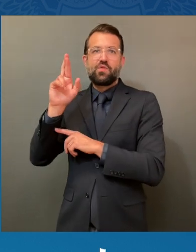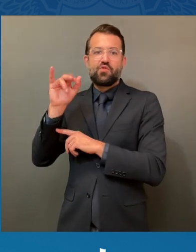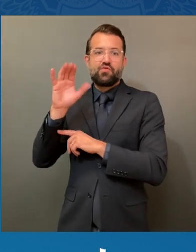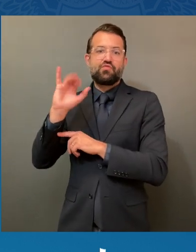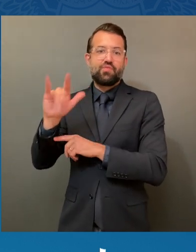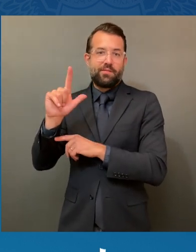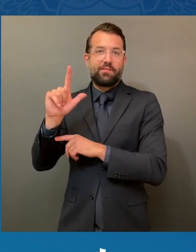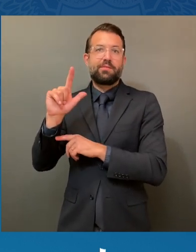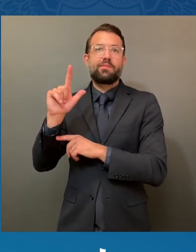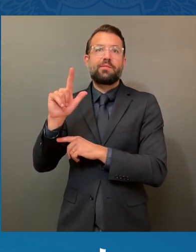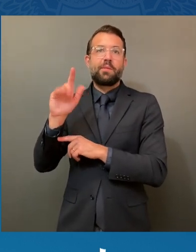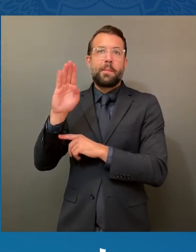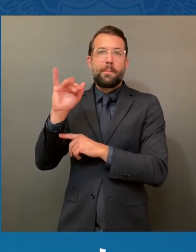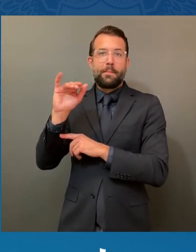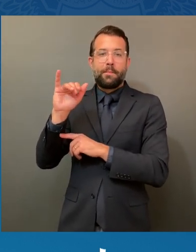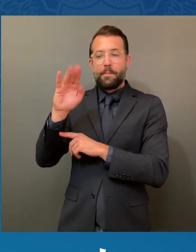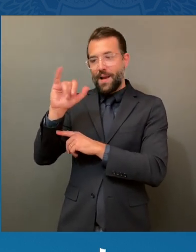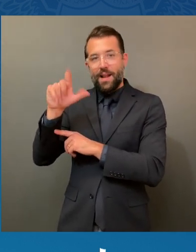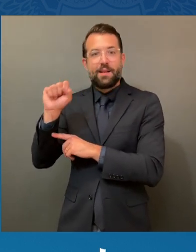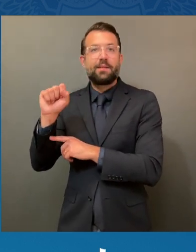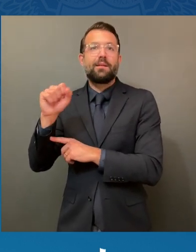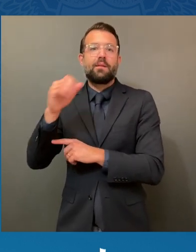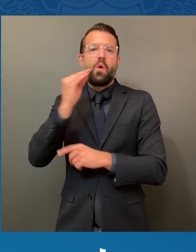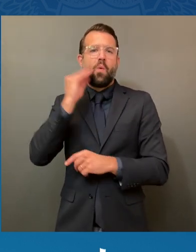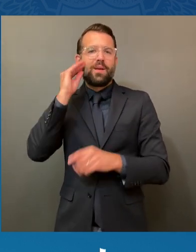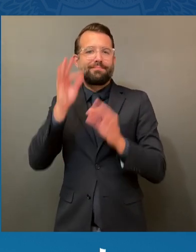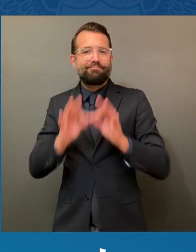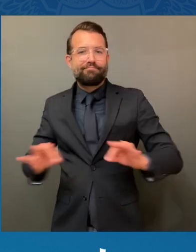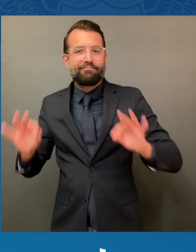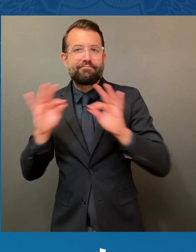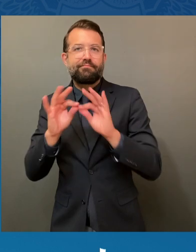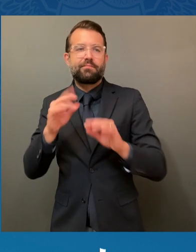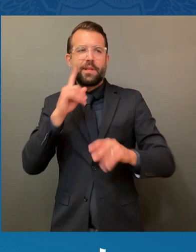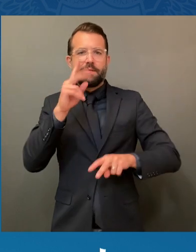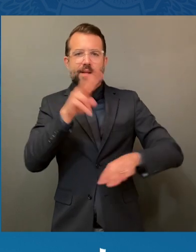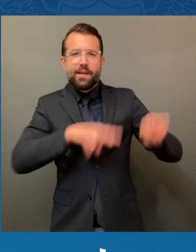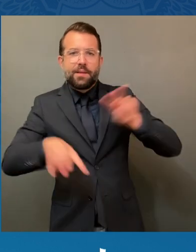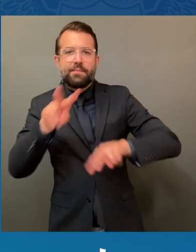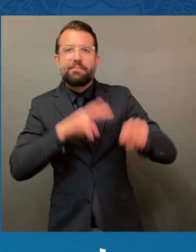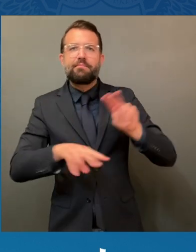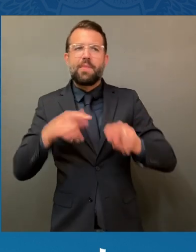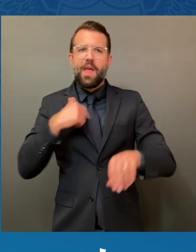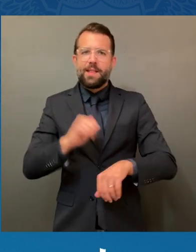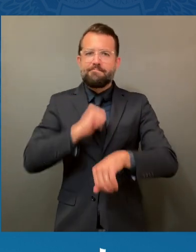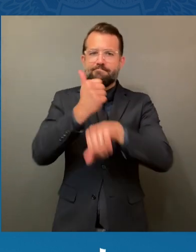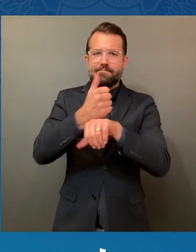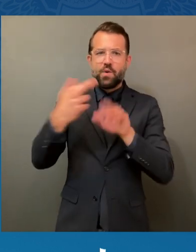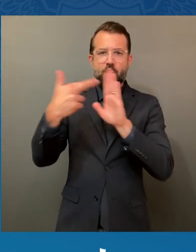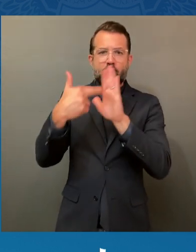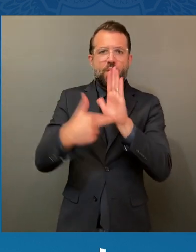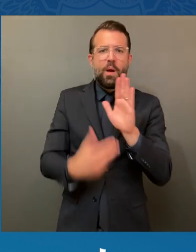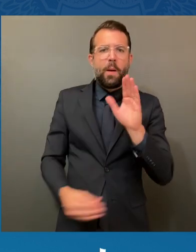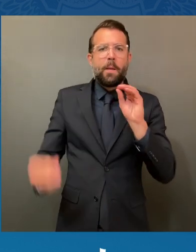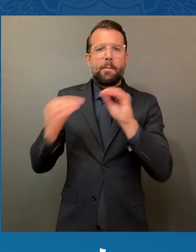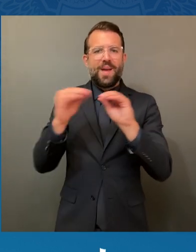by writing new rules to regulate the home appraisal industry and by better educating homeowners of their rights.